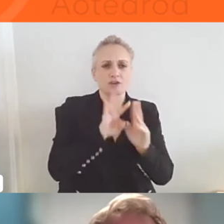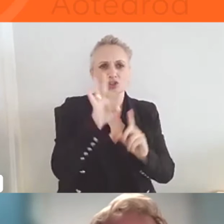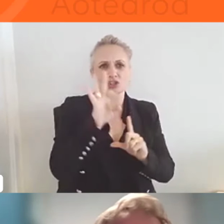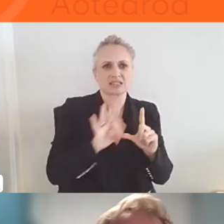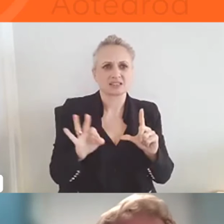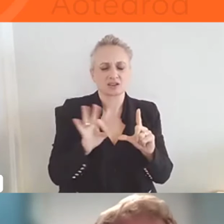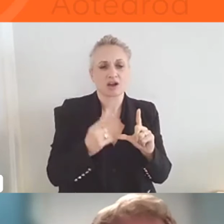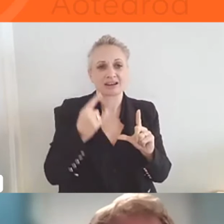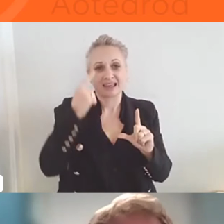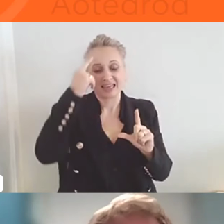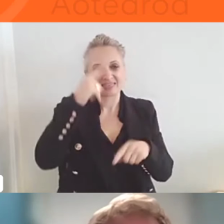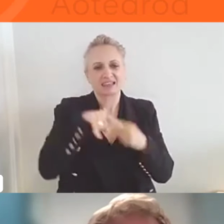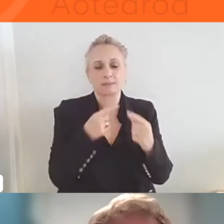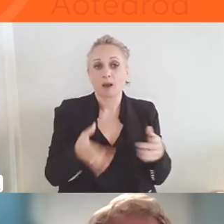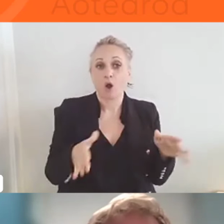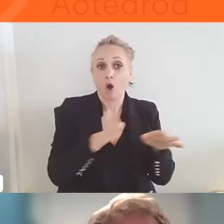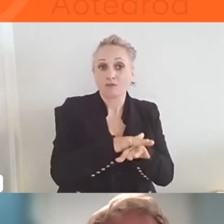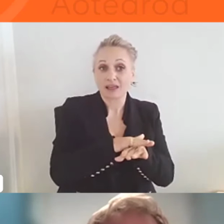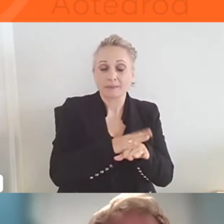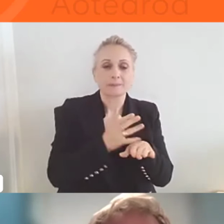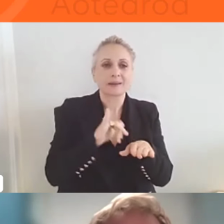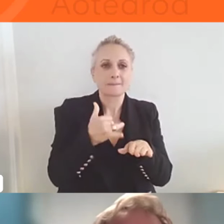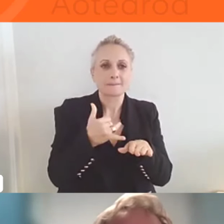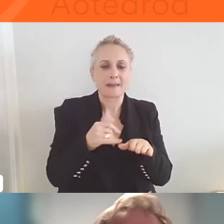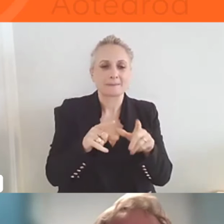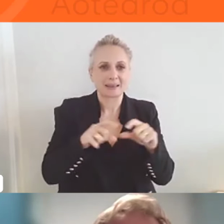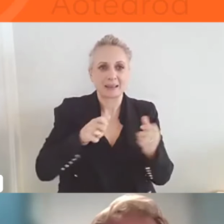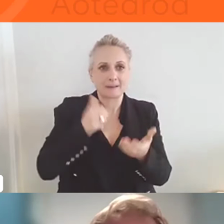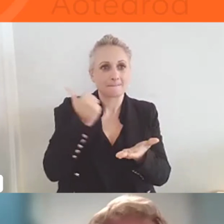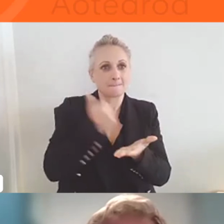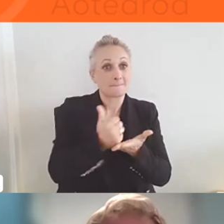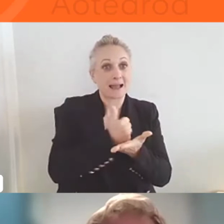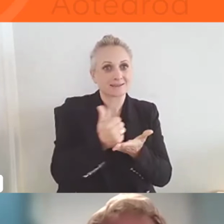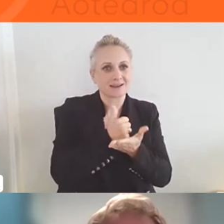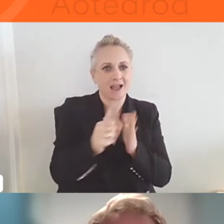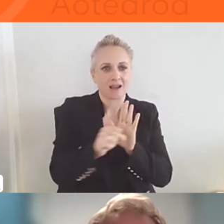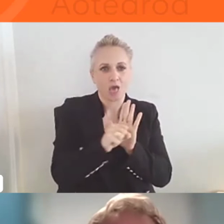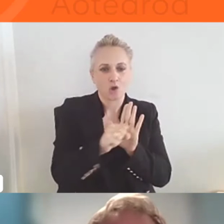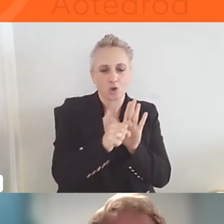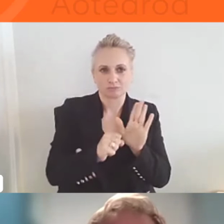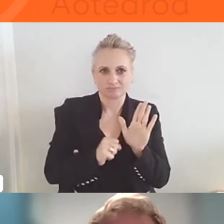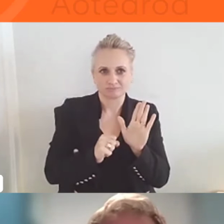or maybe a Mastercard logo. So it specifically says that universal